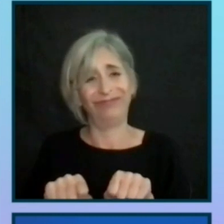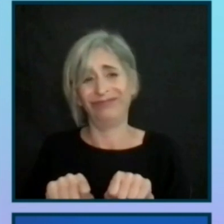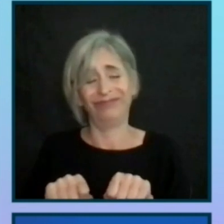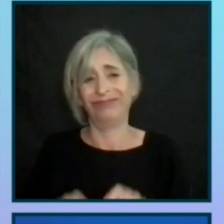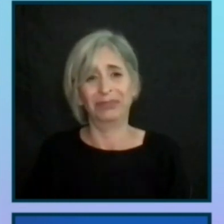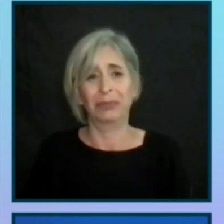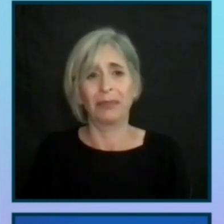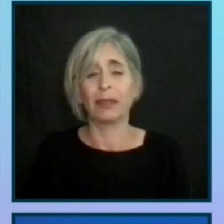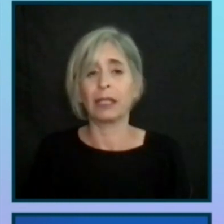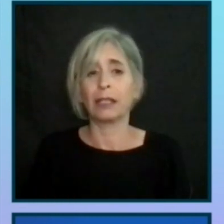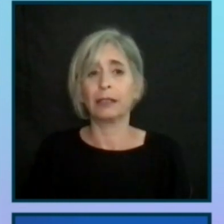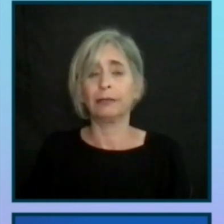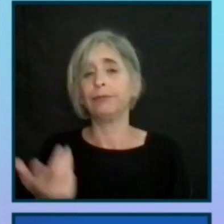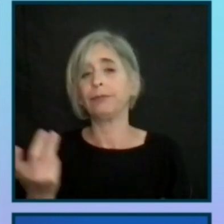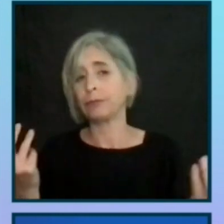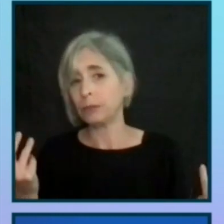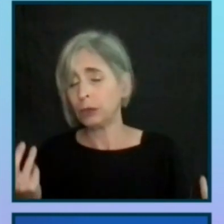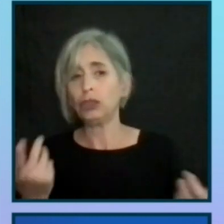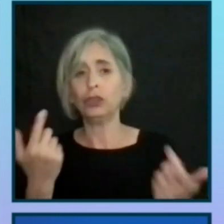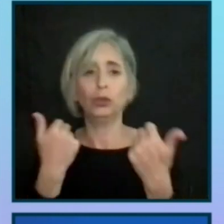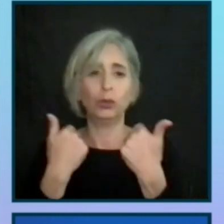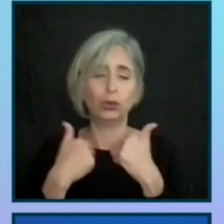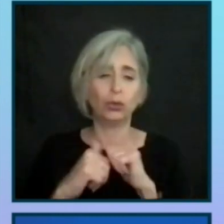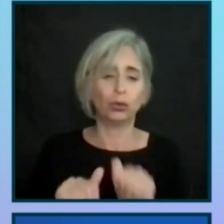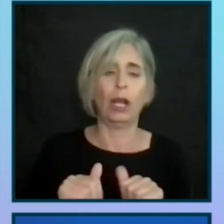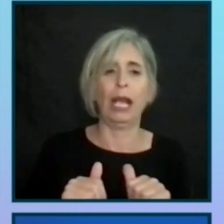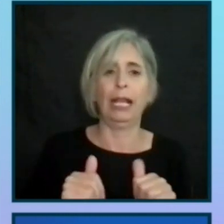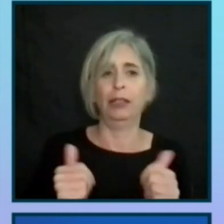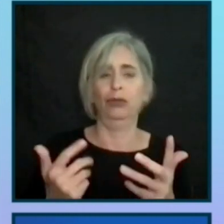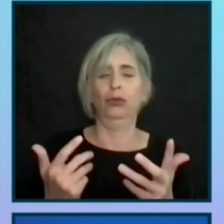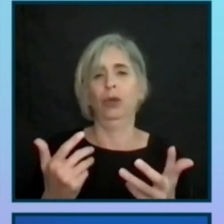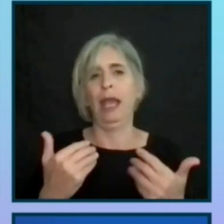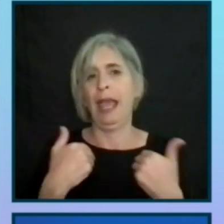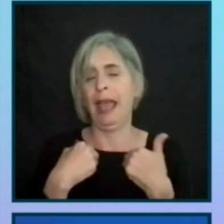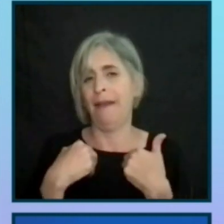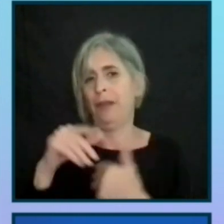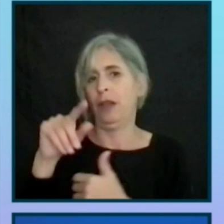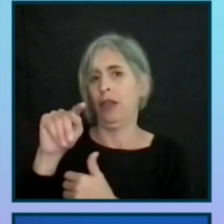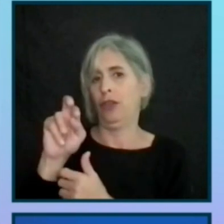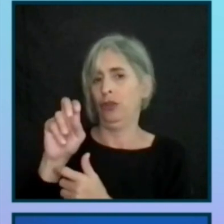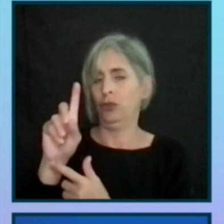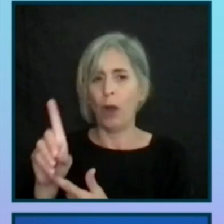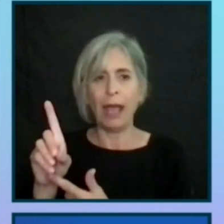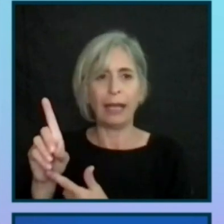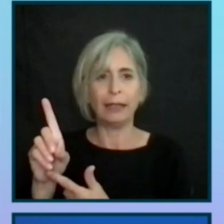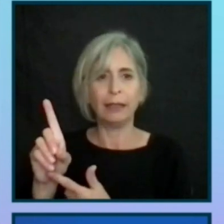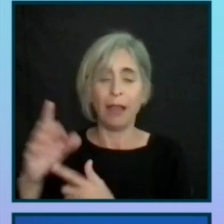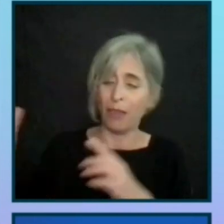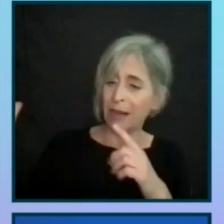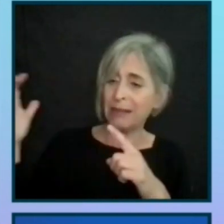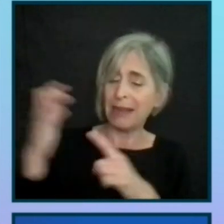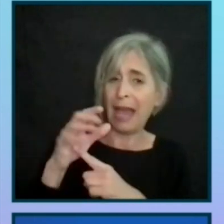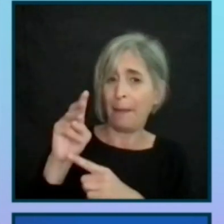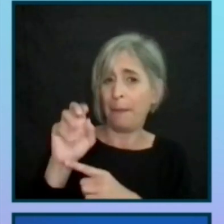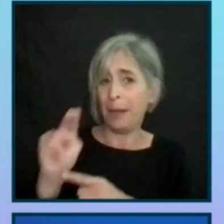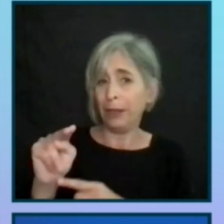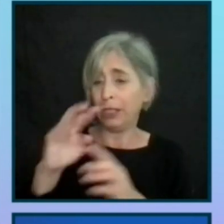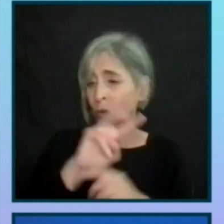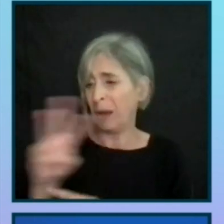So in order to really try and get the trends, we can't look at the top million websites, it's just too large of a data set.